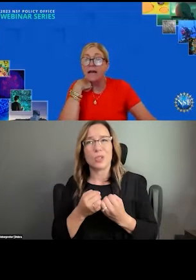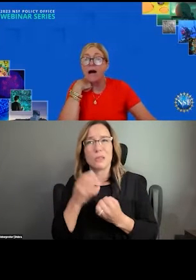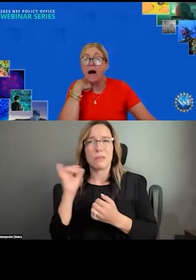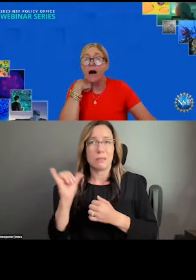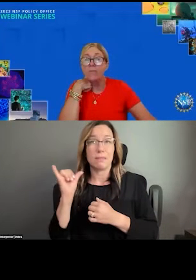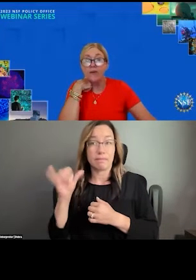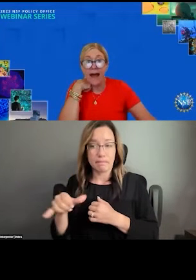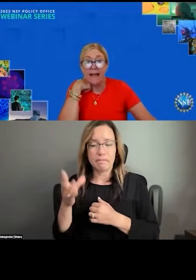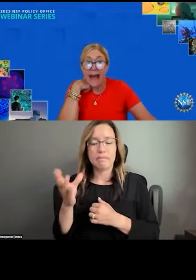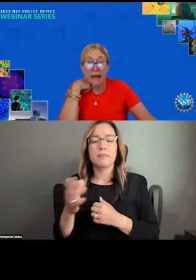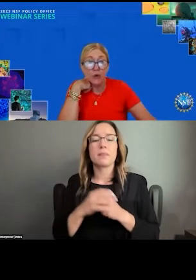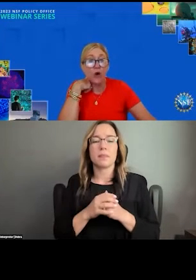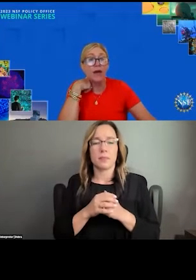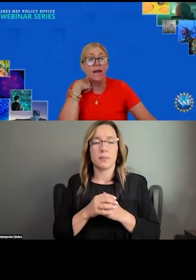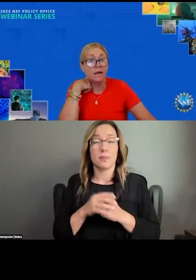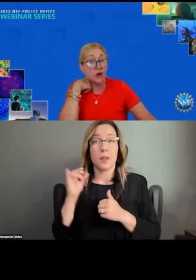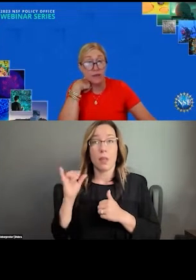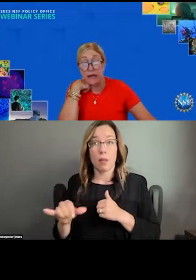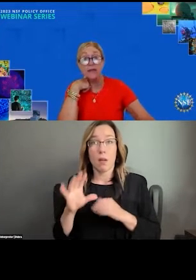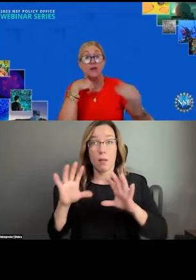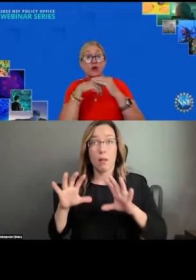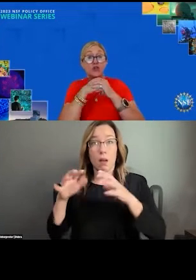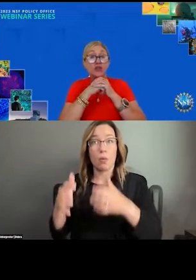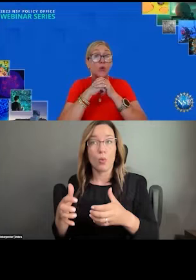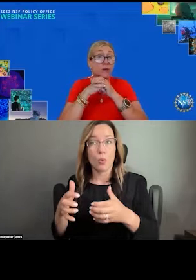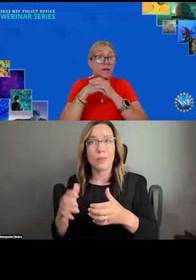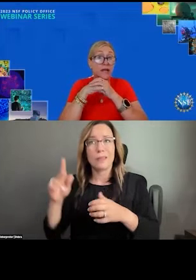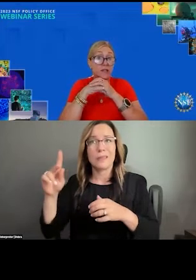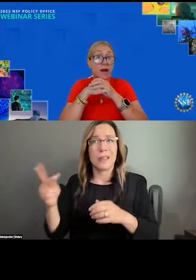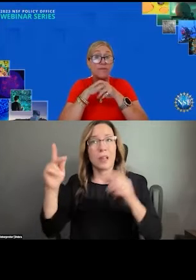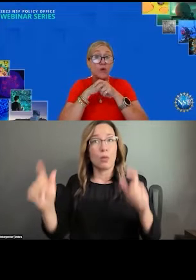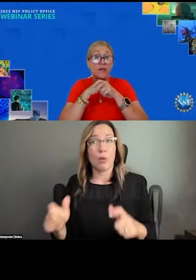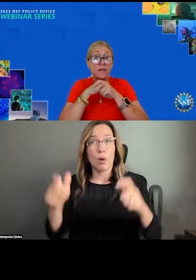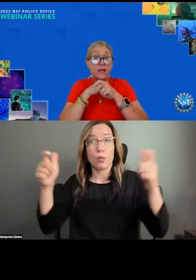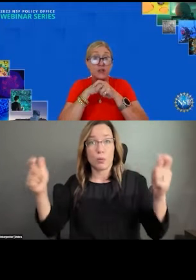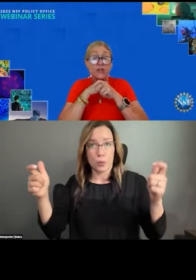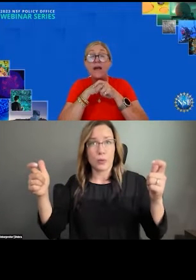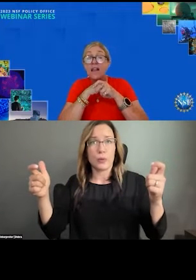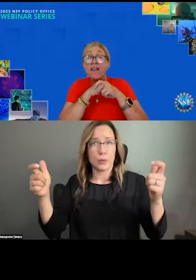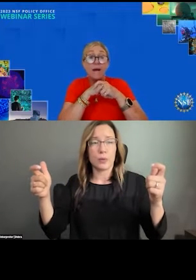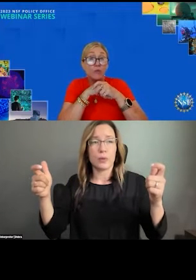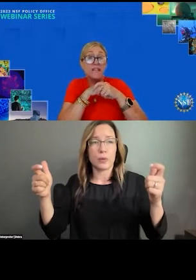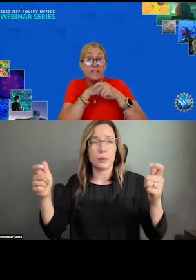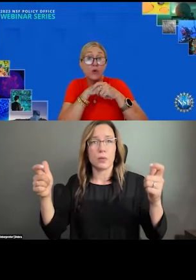That category is our second largest type of organization that we deal